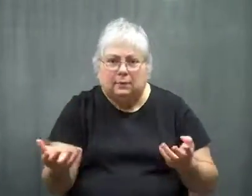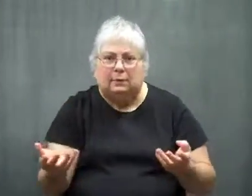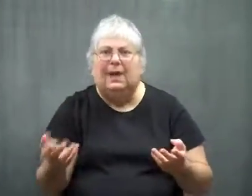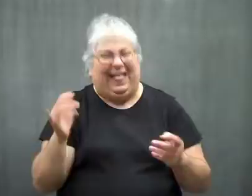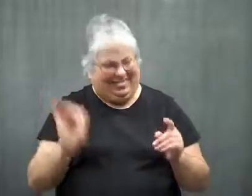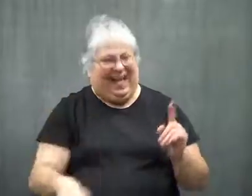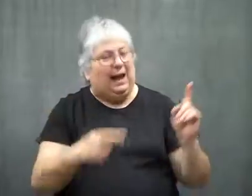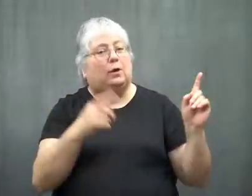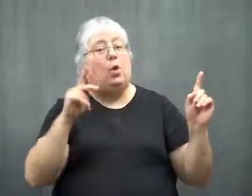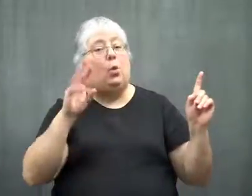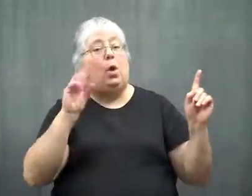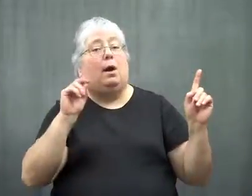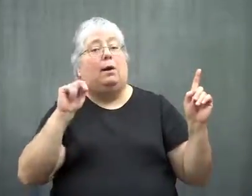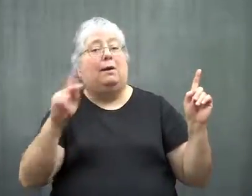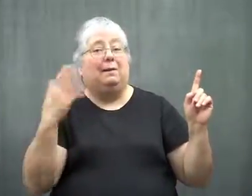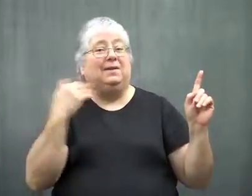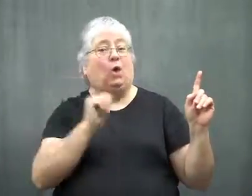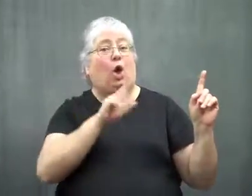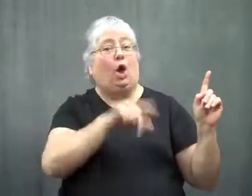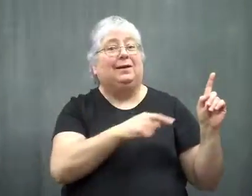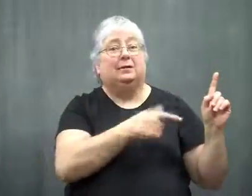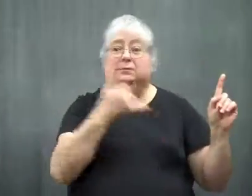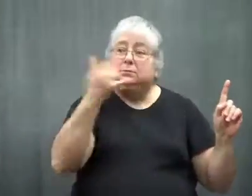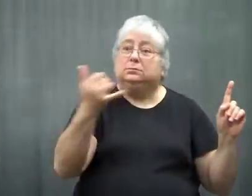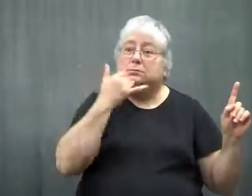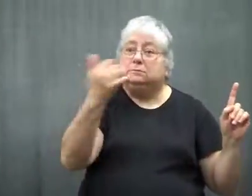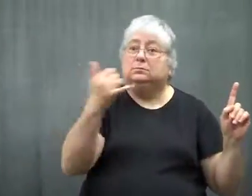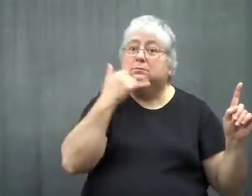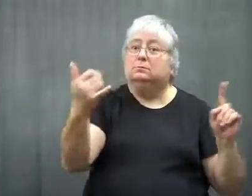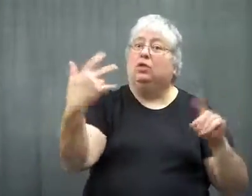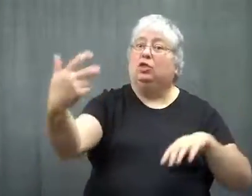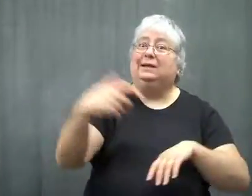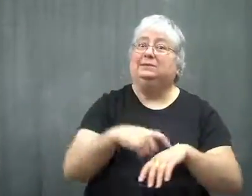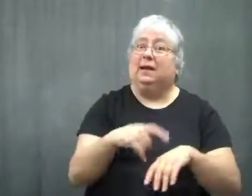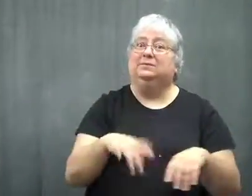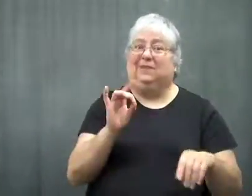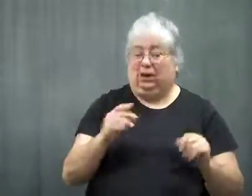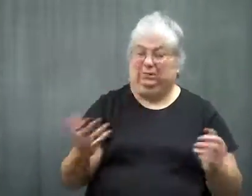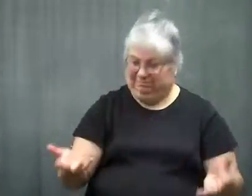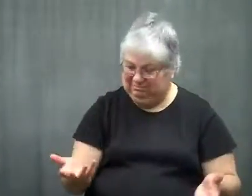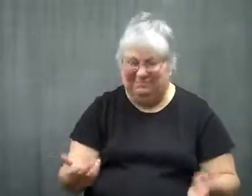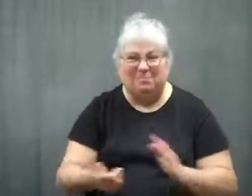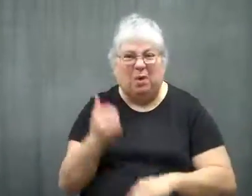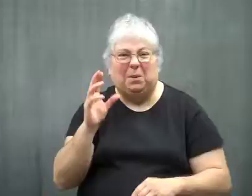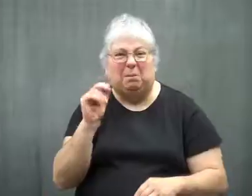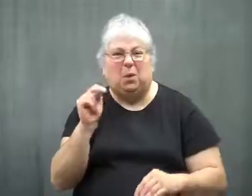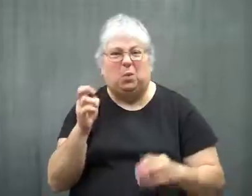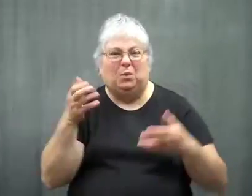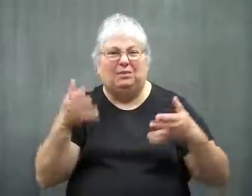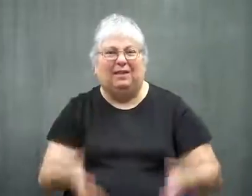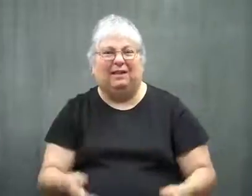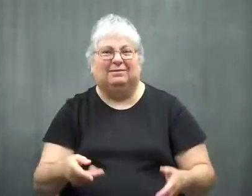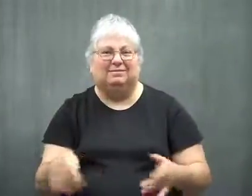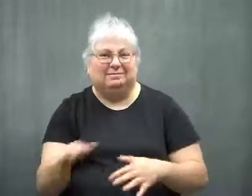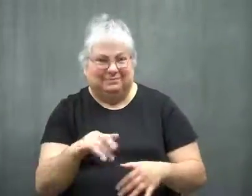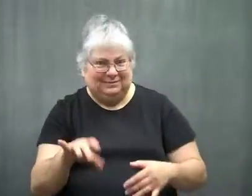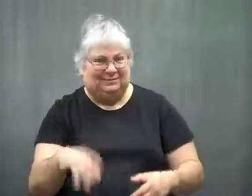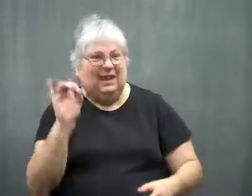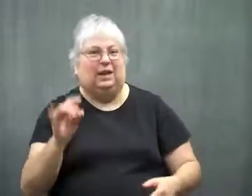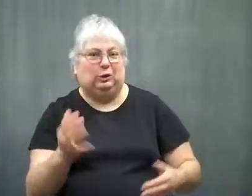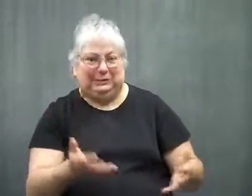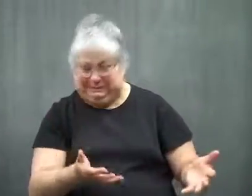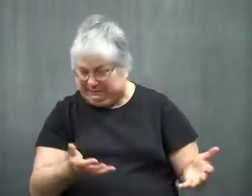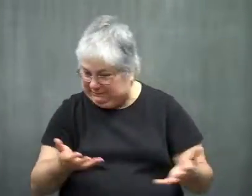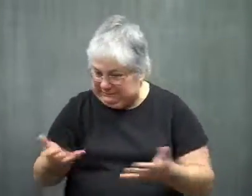The skeletal remains were found in the area Kronk had called about 3 times in August.